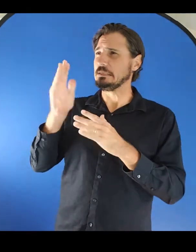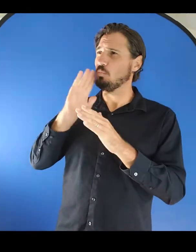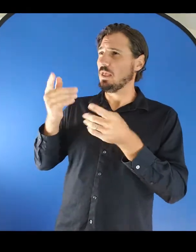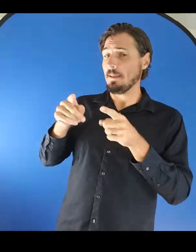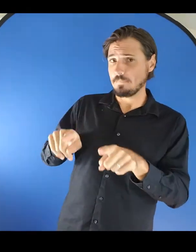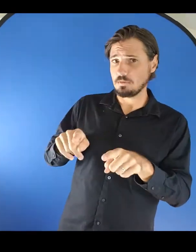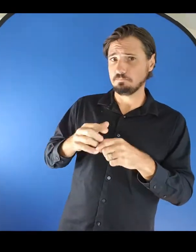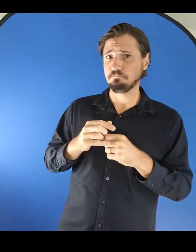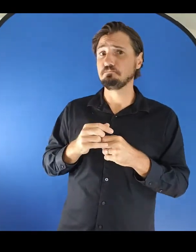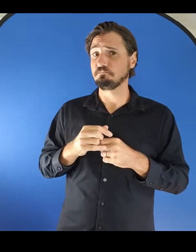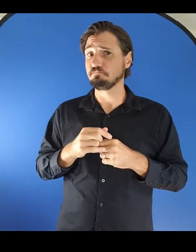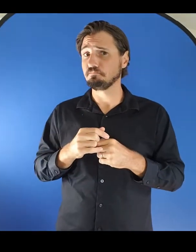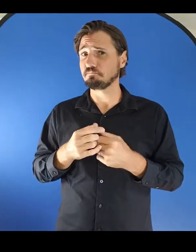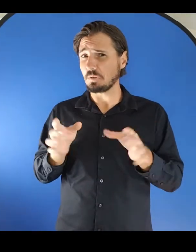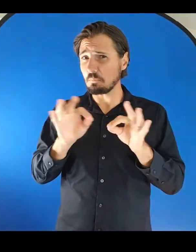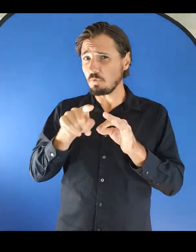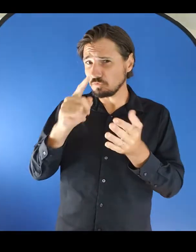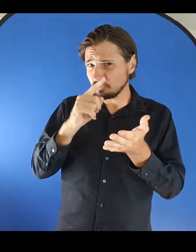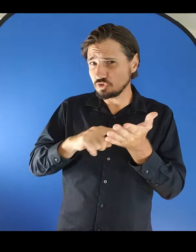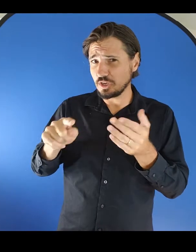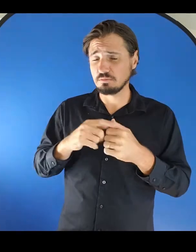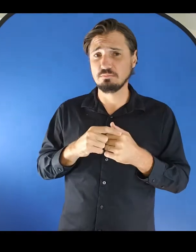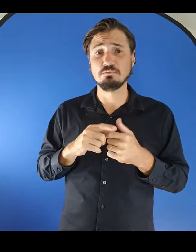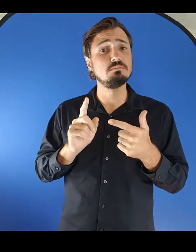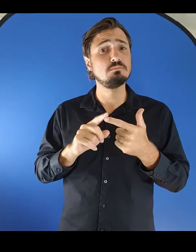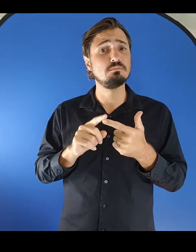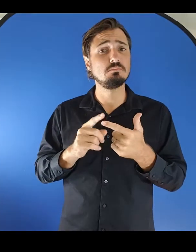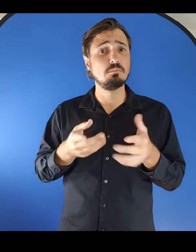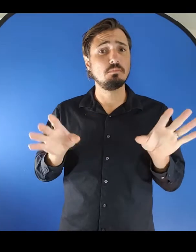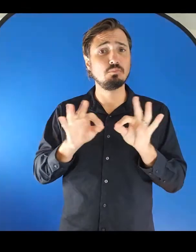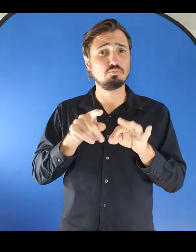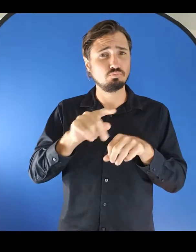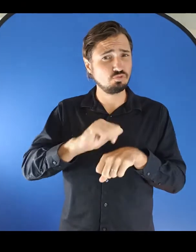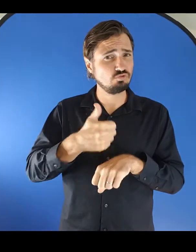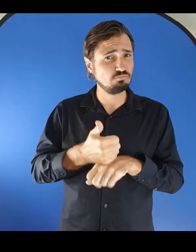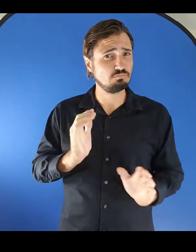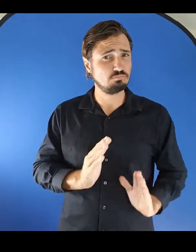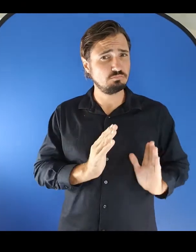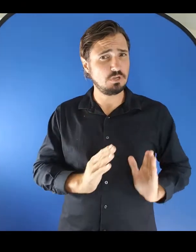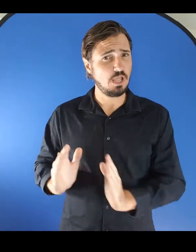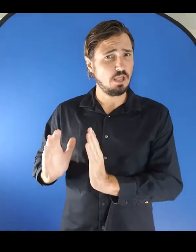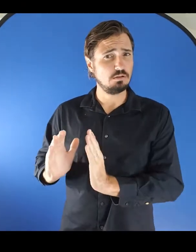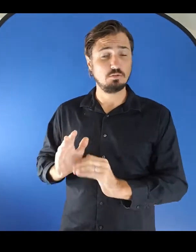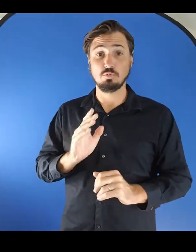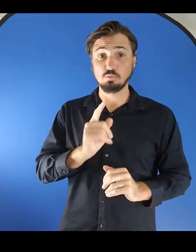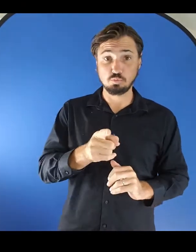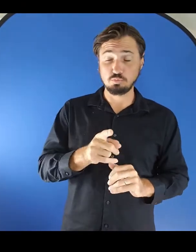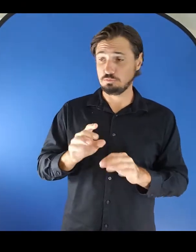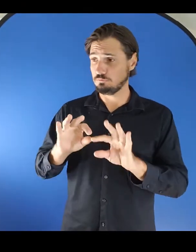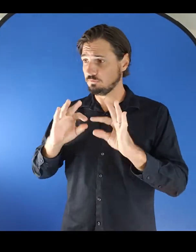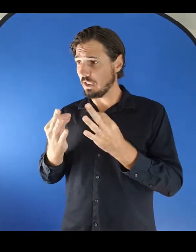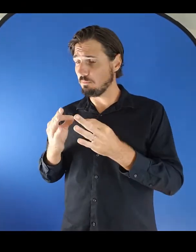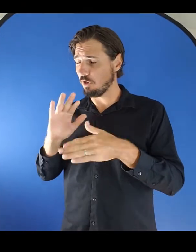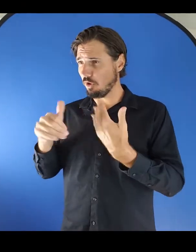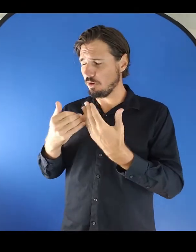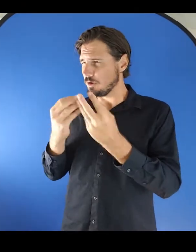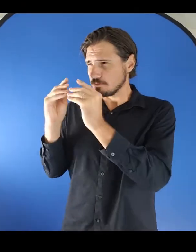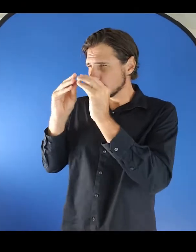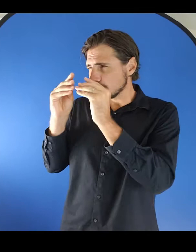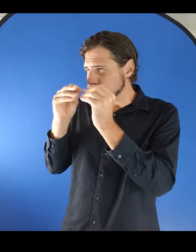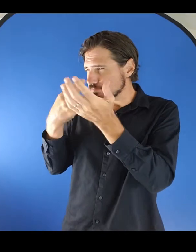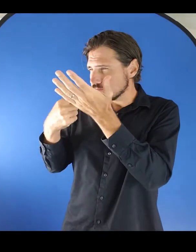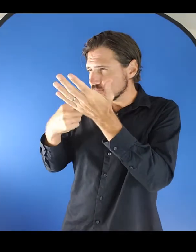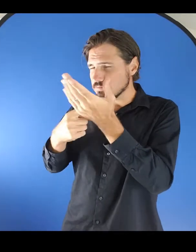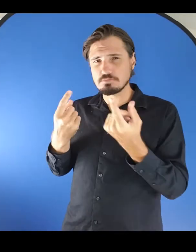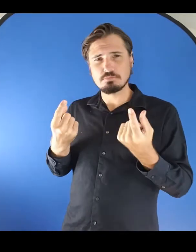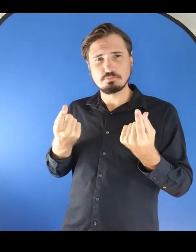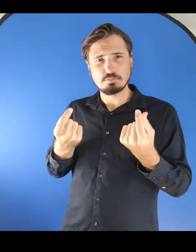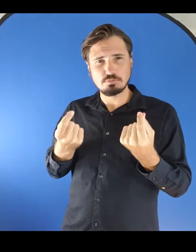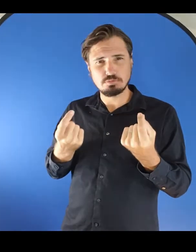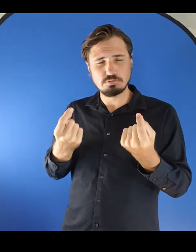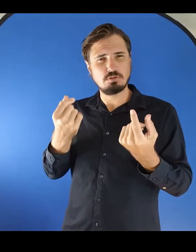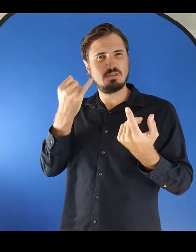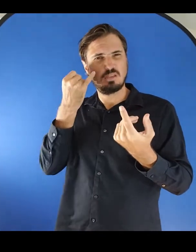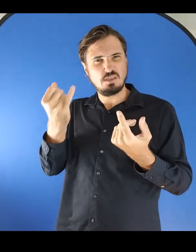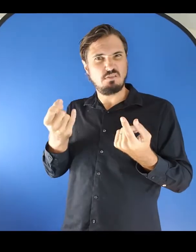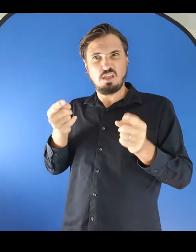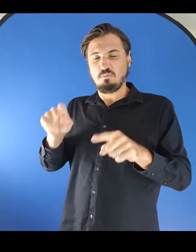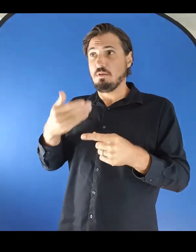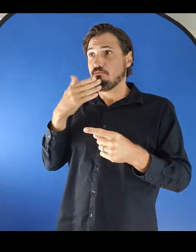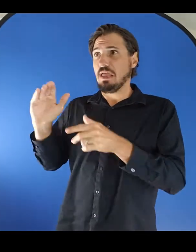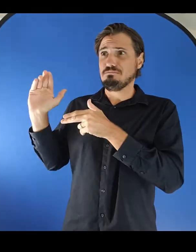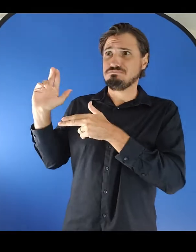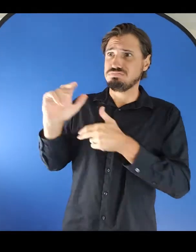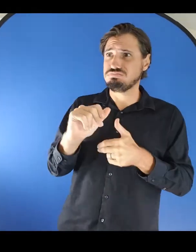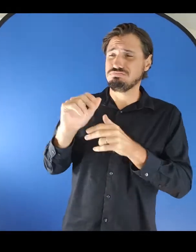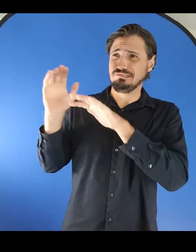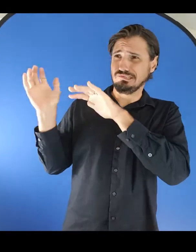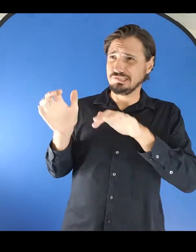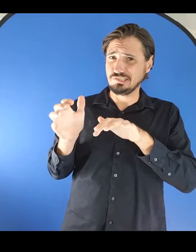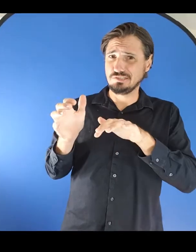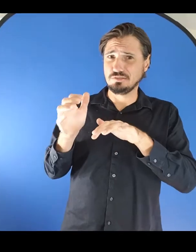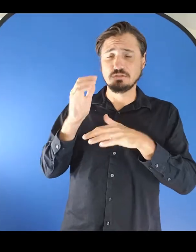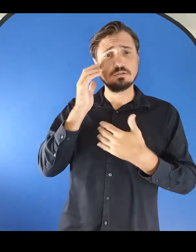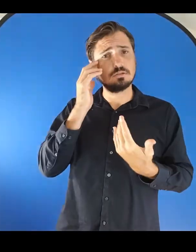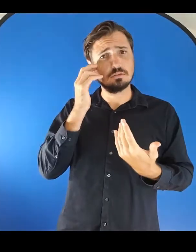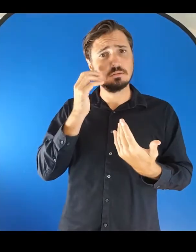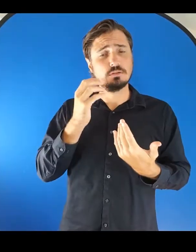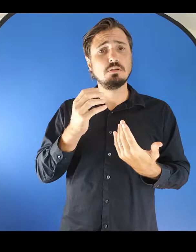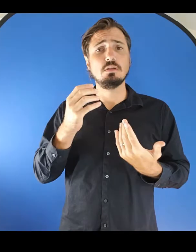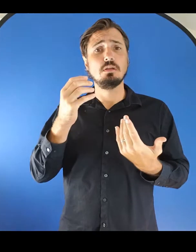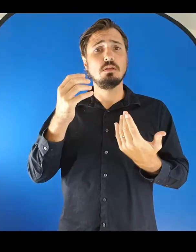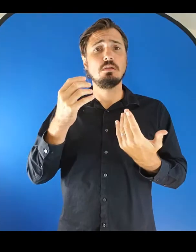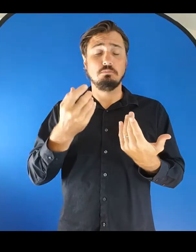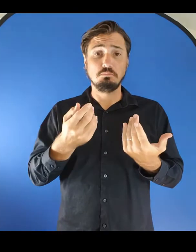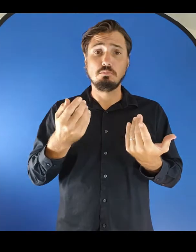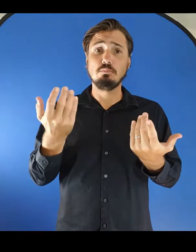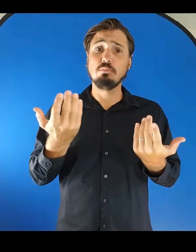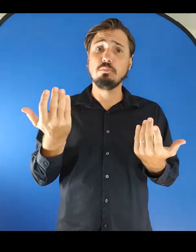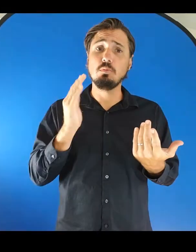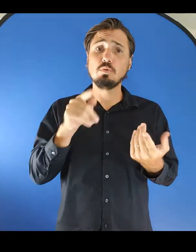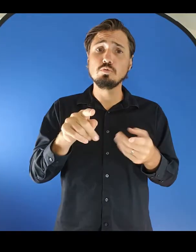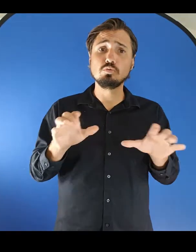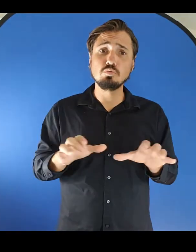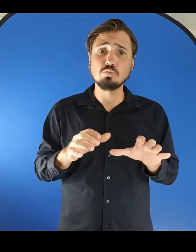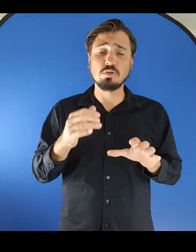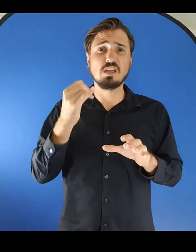2) Have a plan. Have a plan for yourselves and your ‘ohana. Know what you’re going to do when certain thresholds are met – like, say a Tropical Cyclone watch or warning is issued.